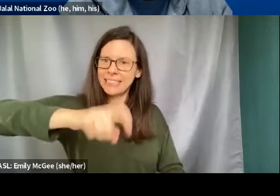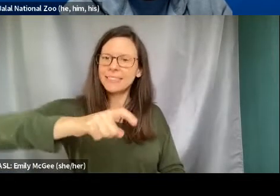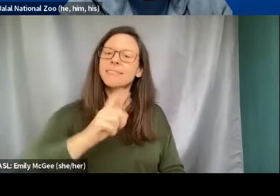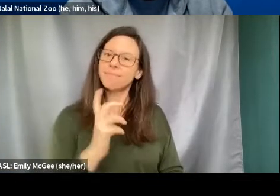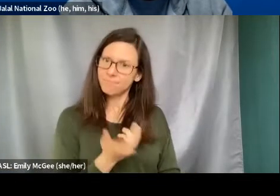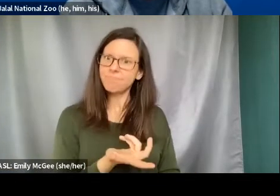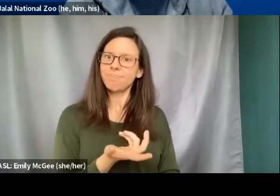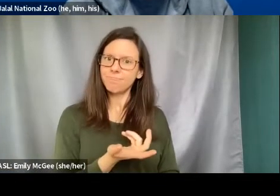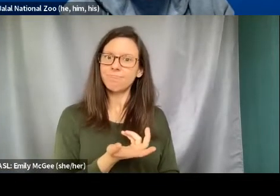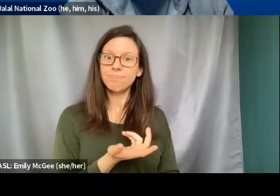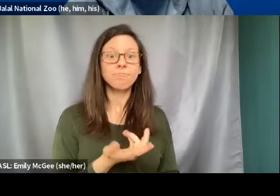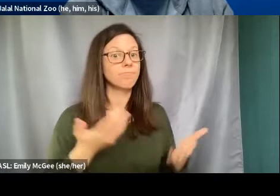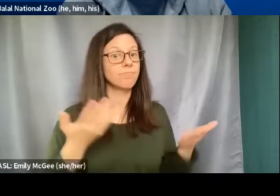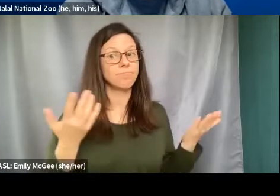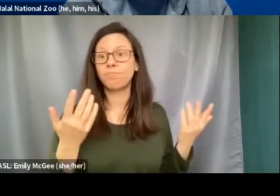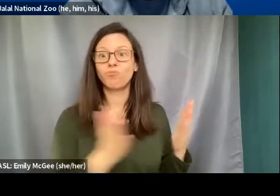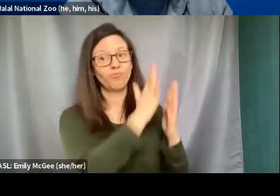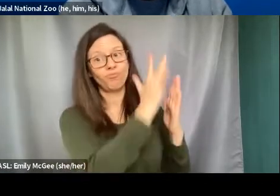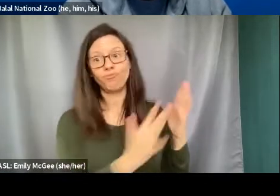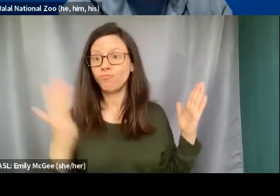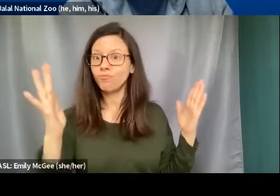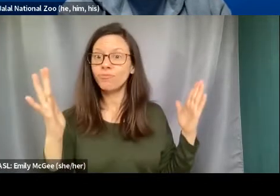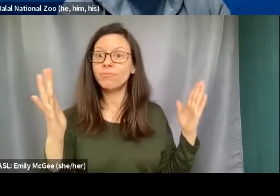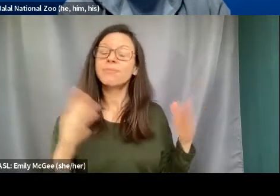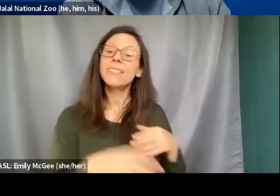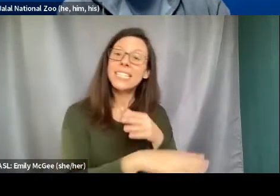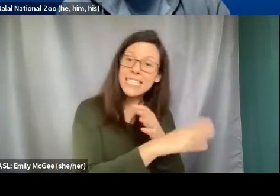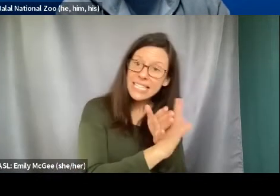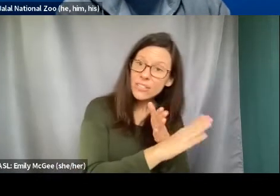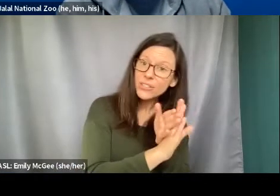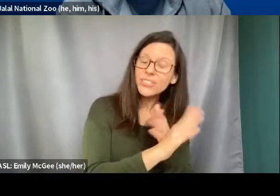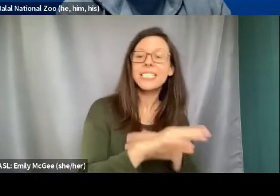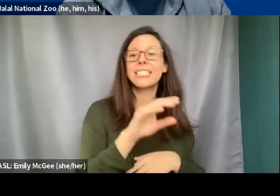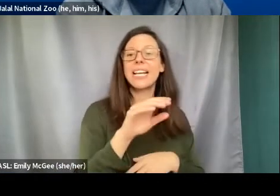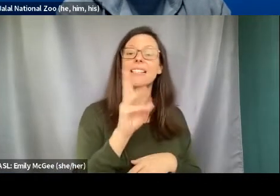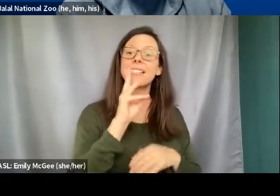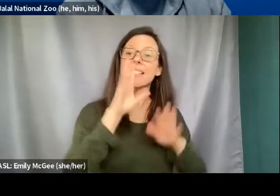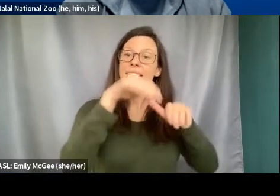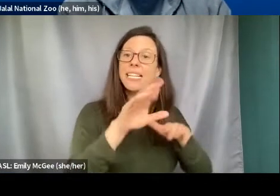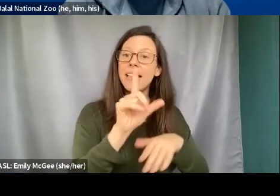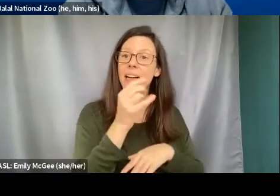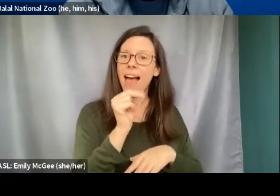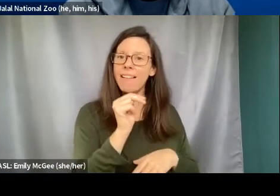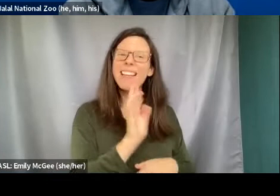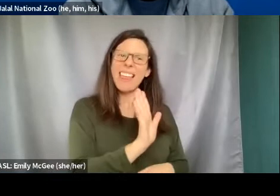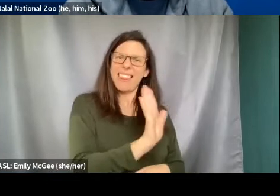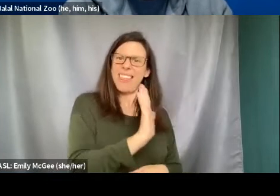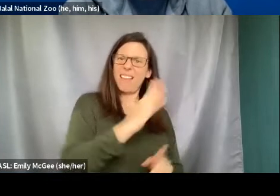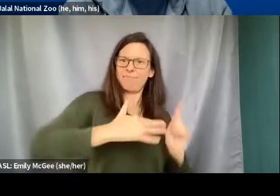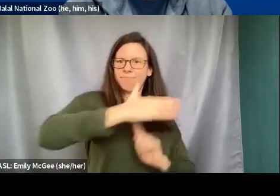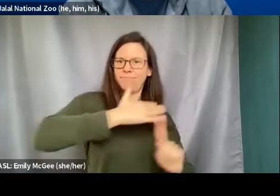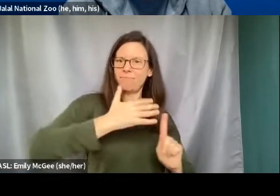everything from, you know, like the seals and the sea lions that require ocean salt water to, you